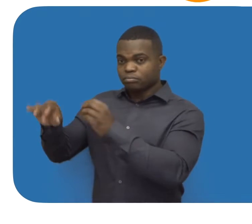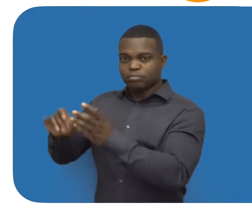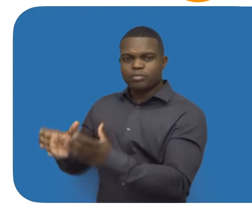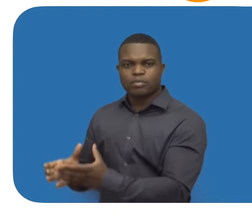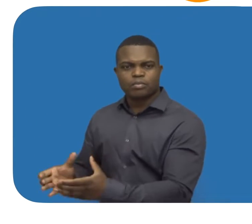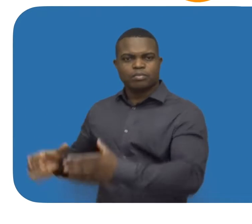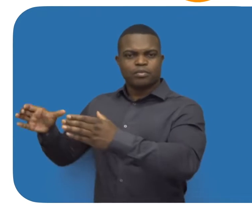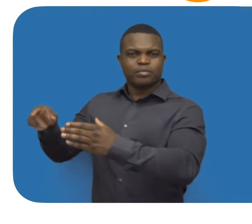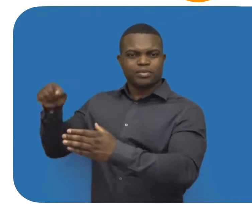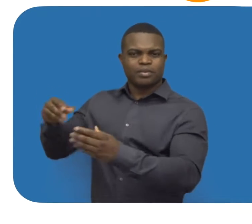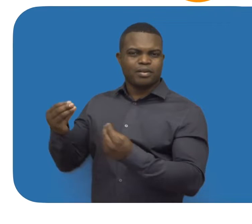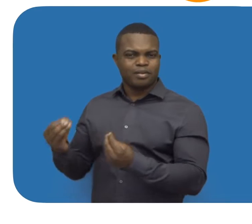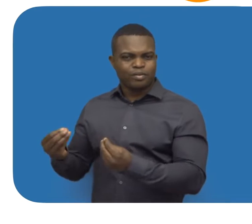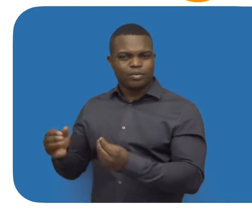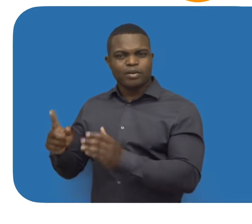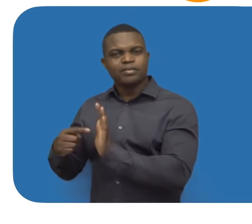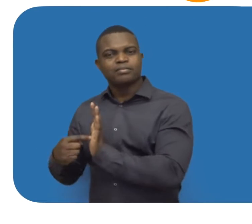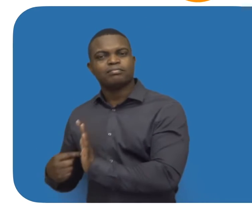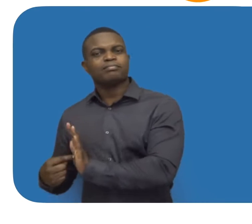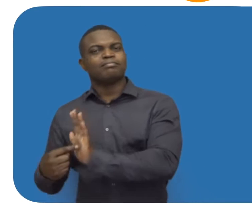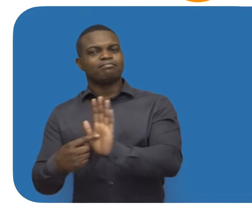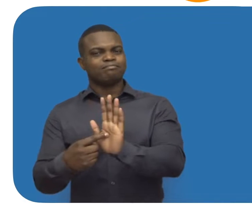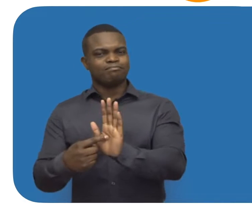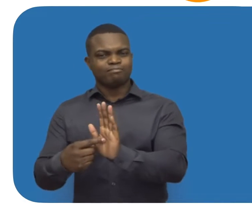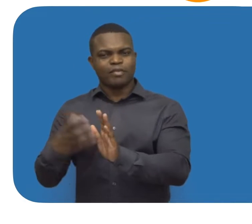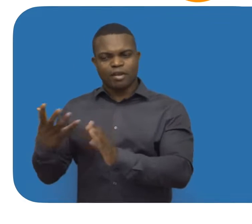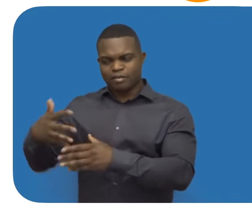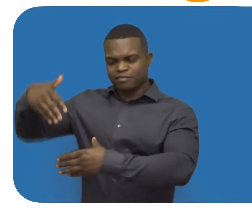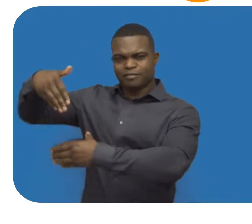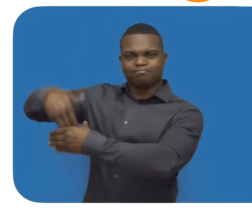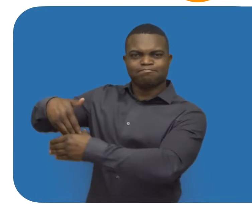giving a good impression of the different kinds of contents that it covers.